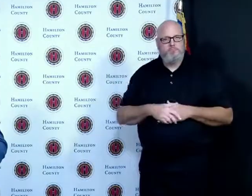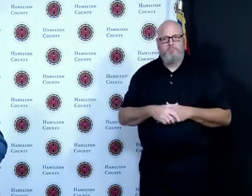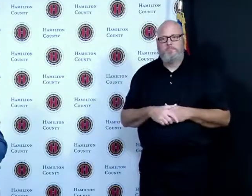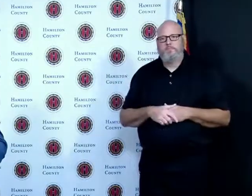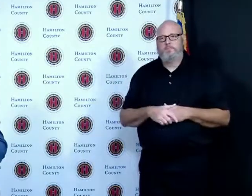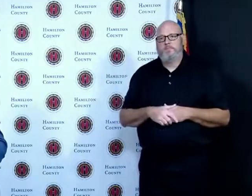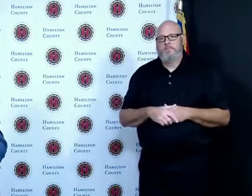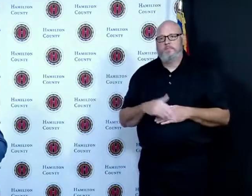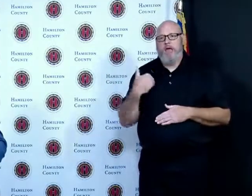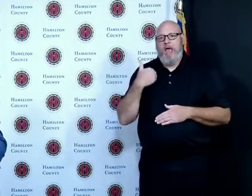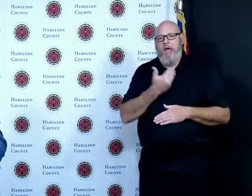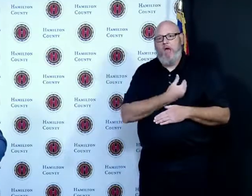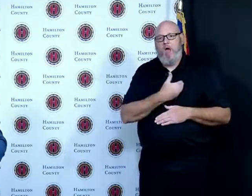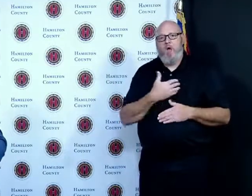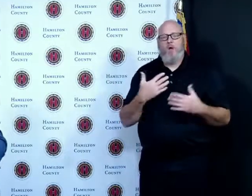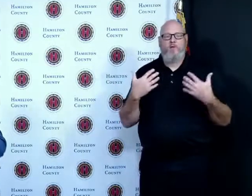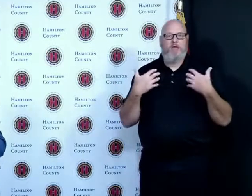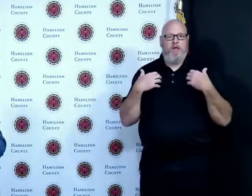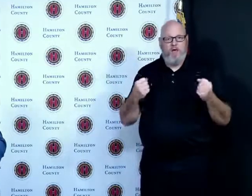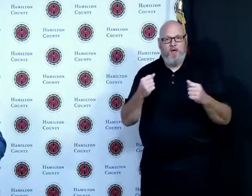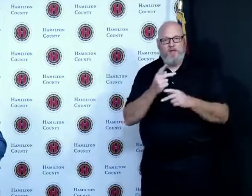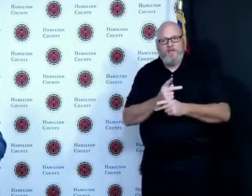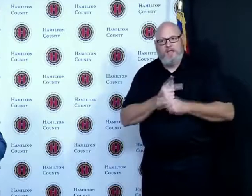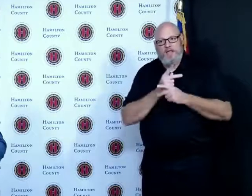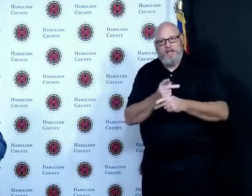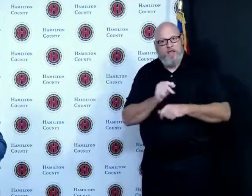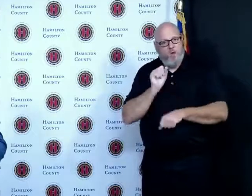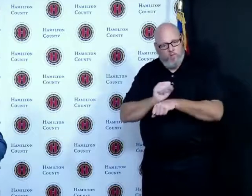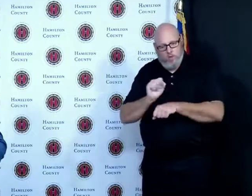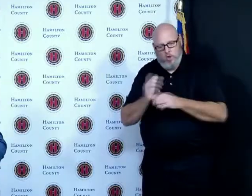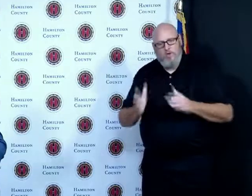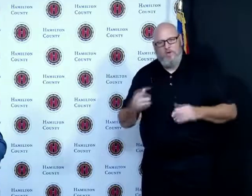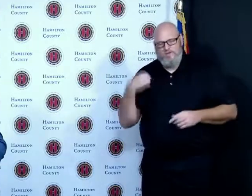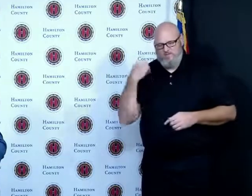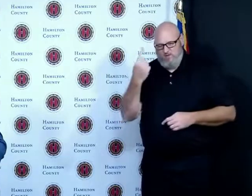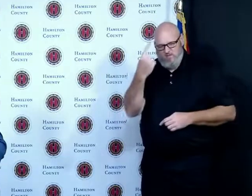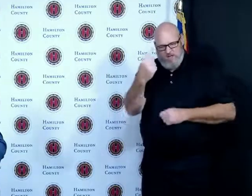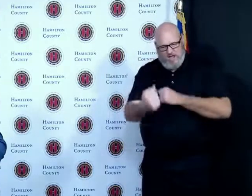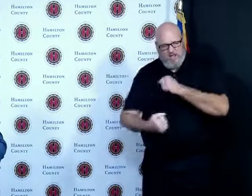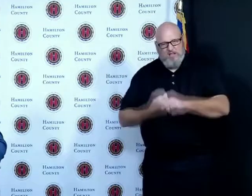thin I'm excited that many of these partners are part of the solution of vaccinating our community